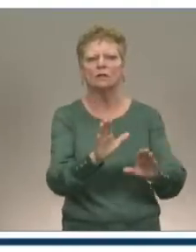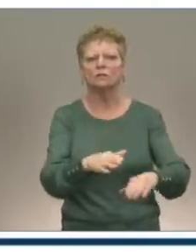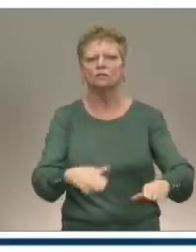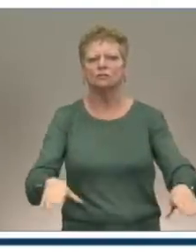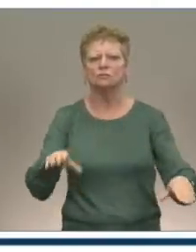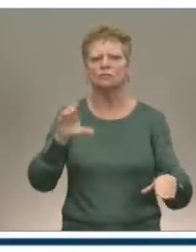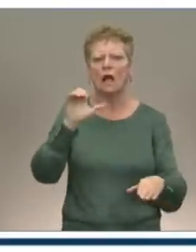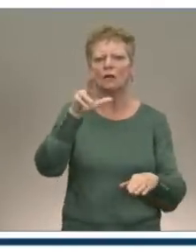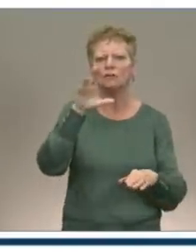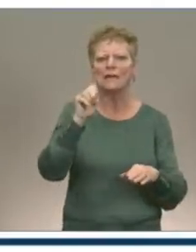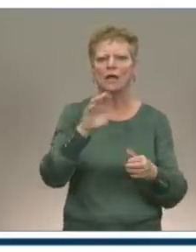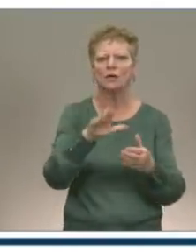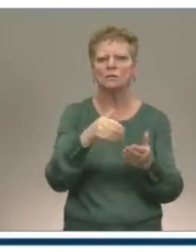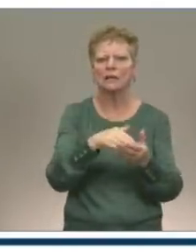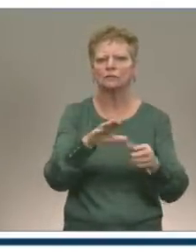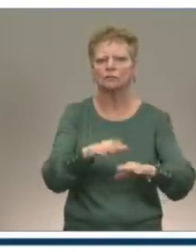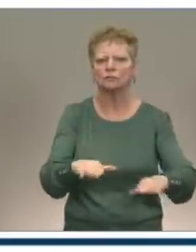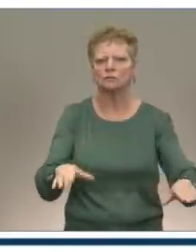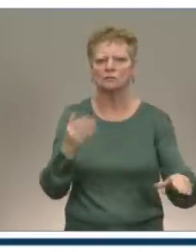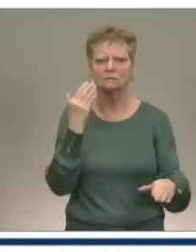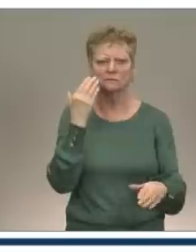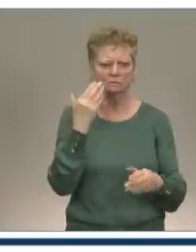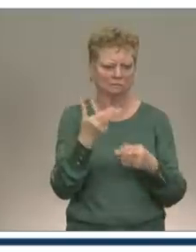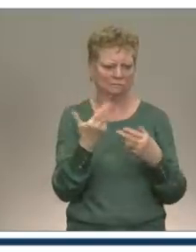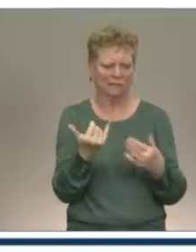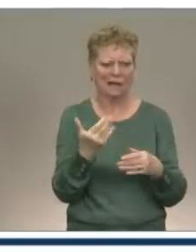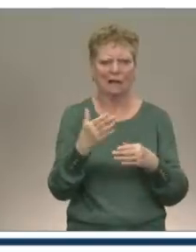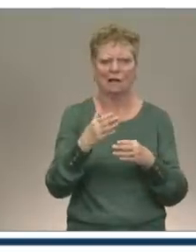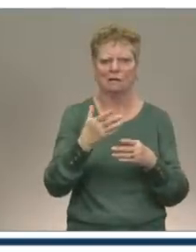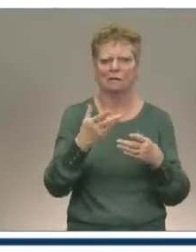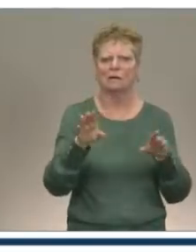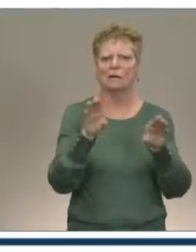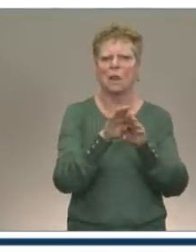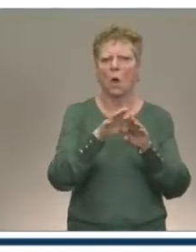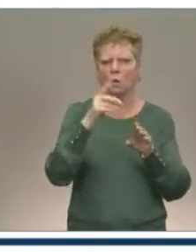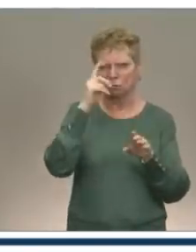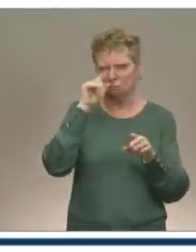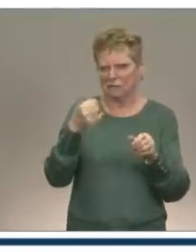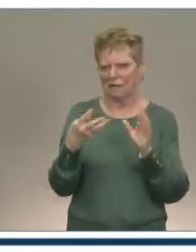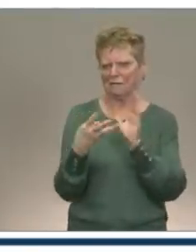temporary temporarily closed during the fourth wave can you provide any insight there i'd have